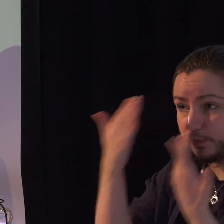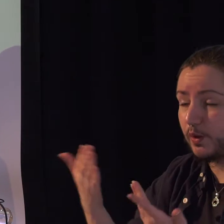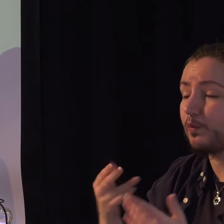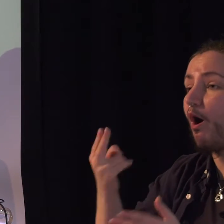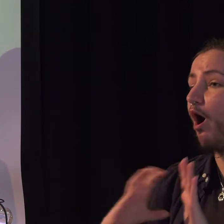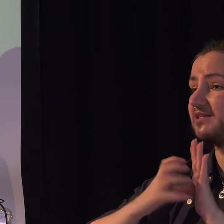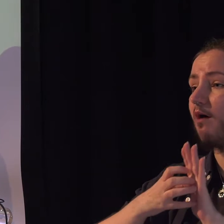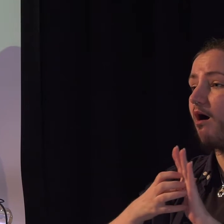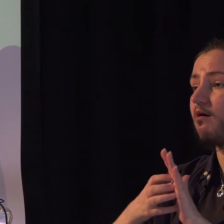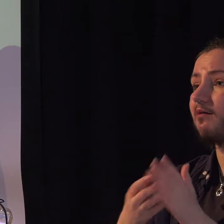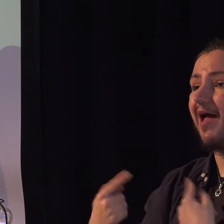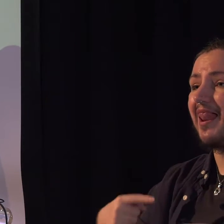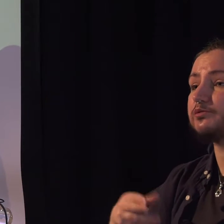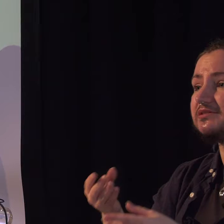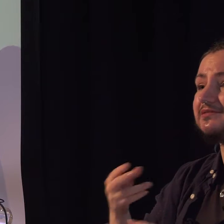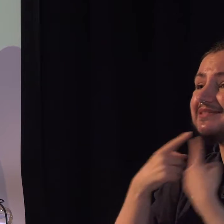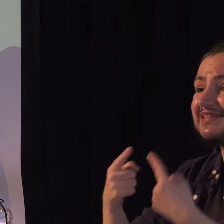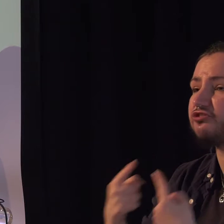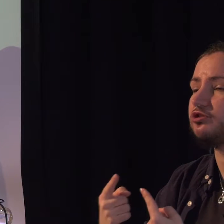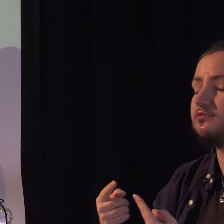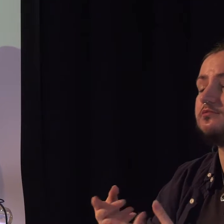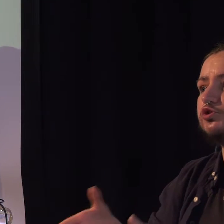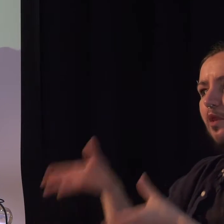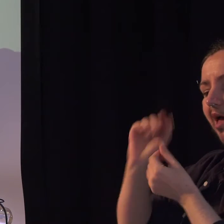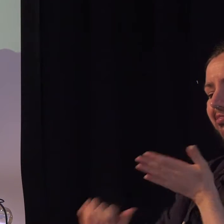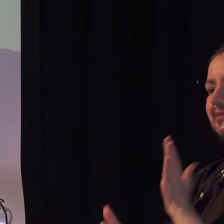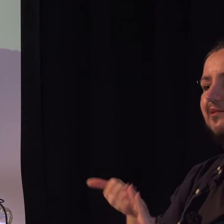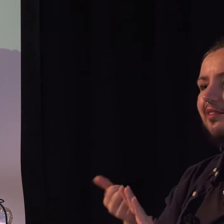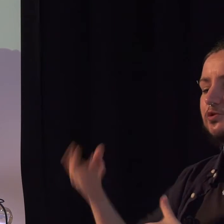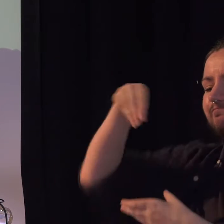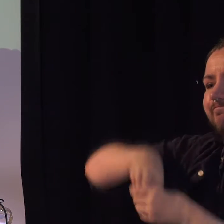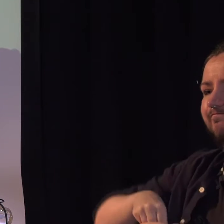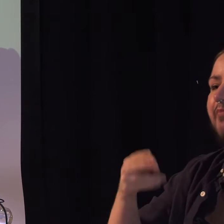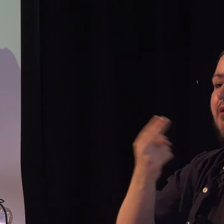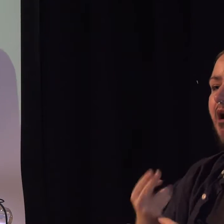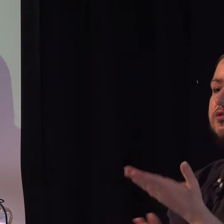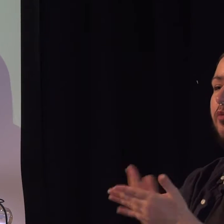with the skills they need to embed arts, culture, and creativity across the whole curriculum.